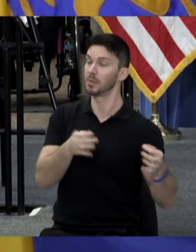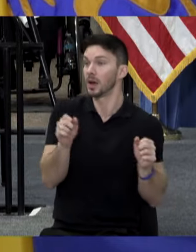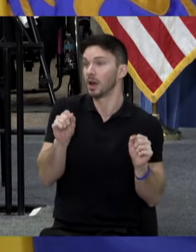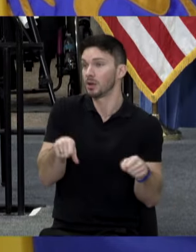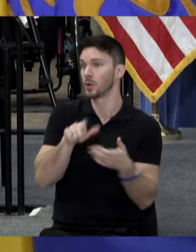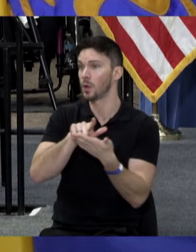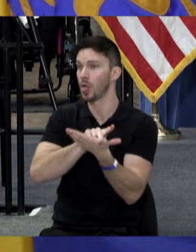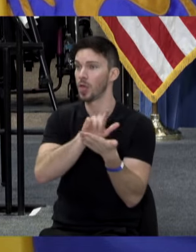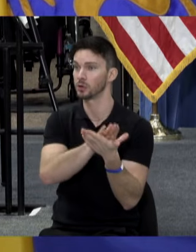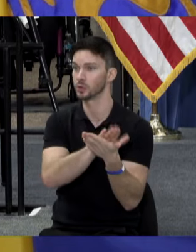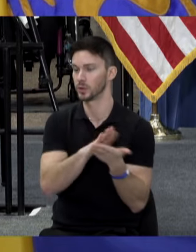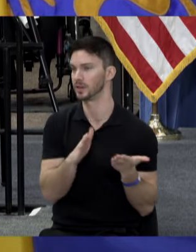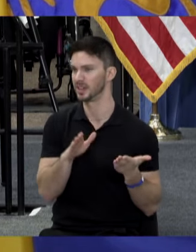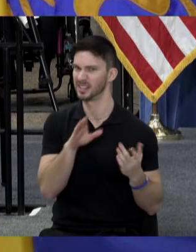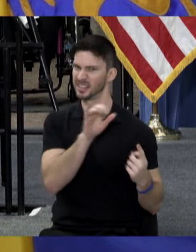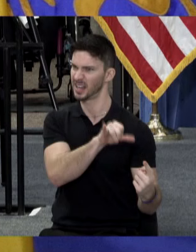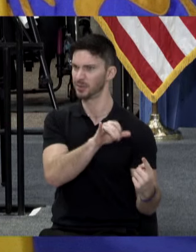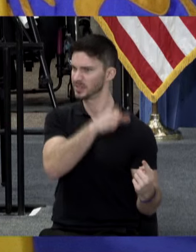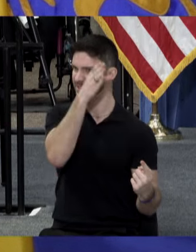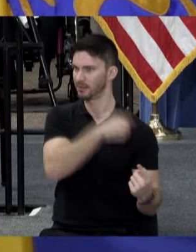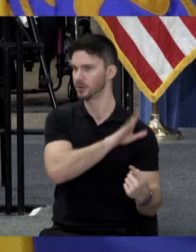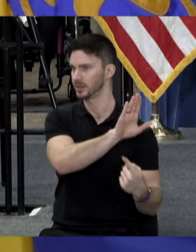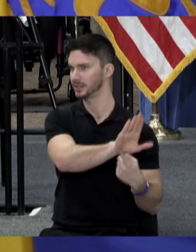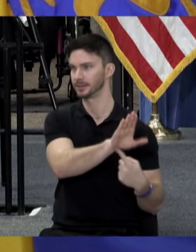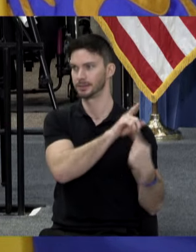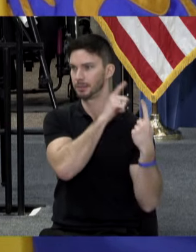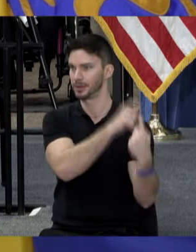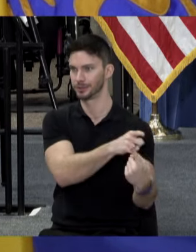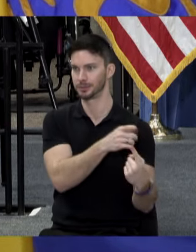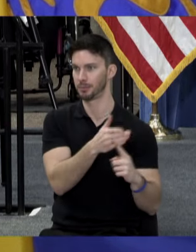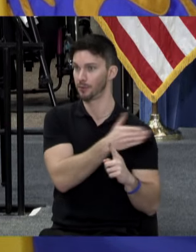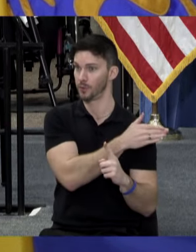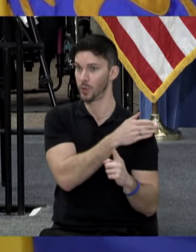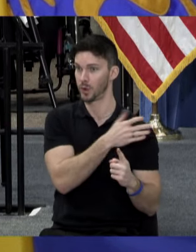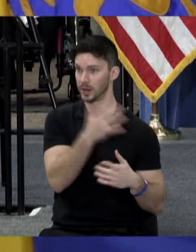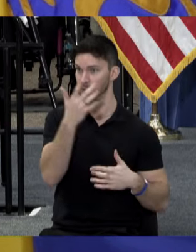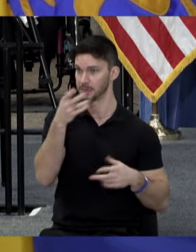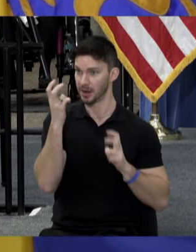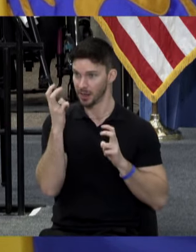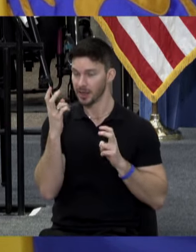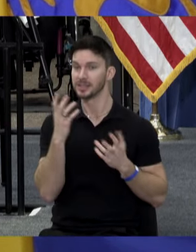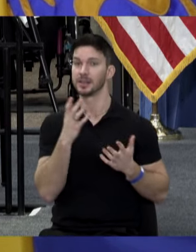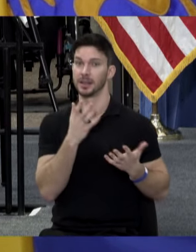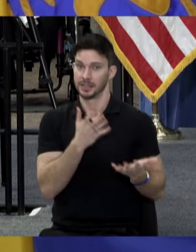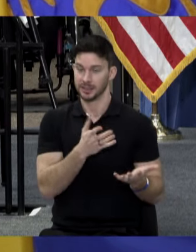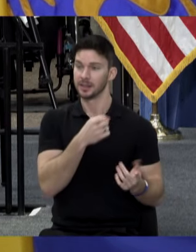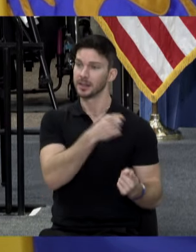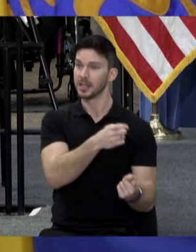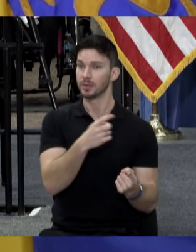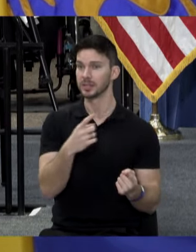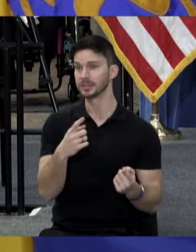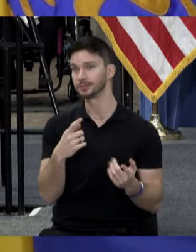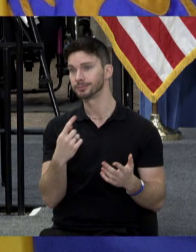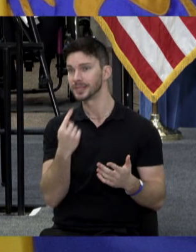a career ambition of his before he was paralyzed. He was disappointed with his career options after